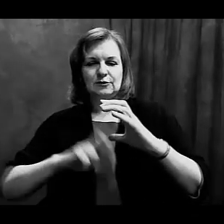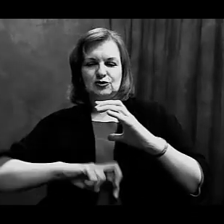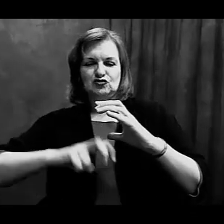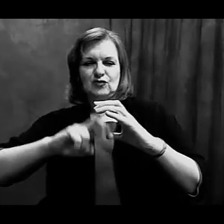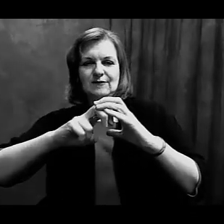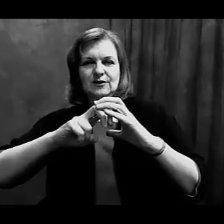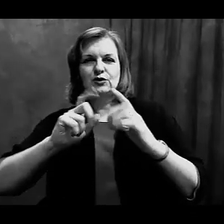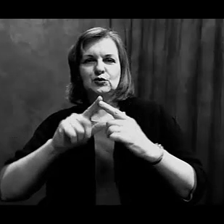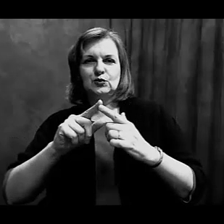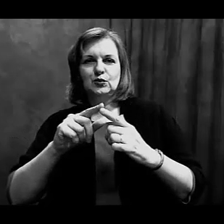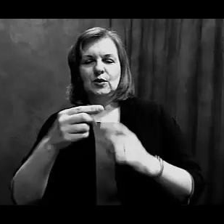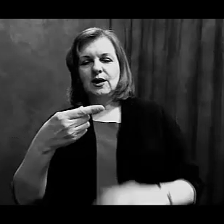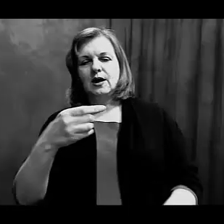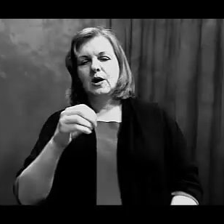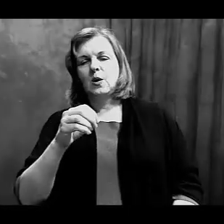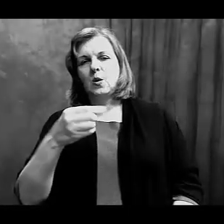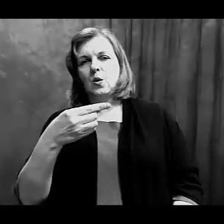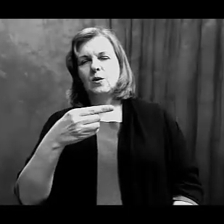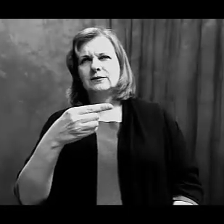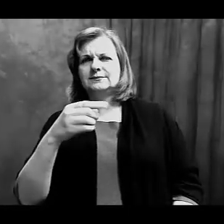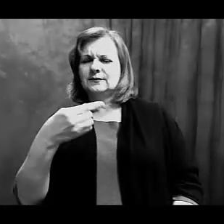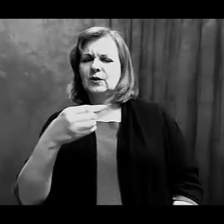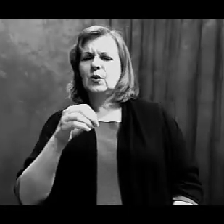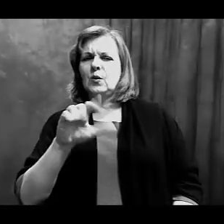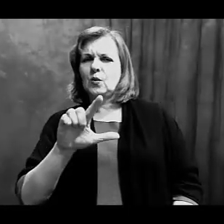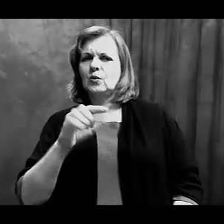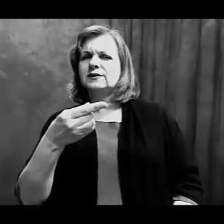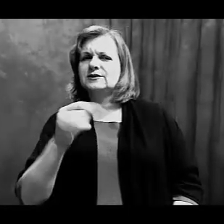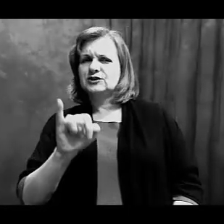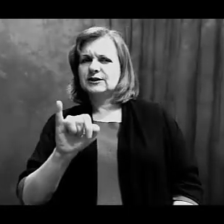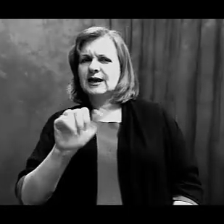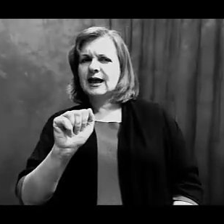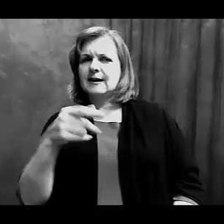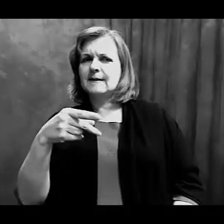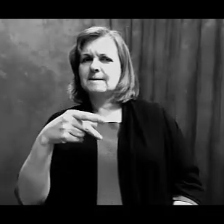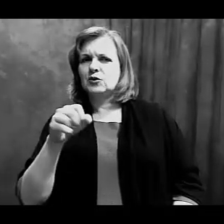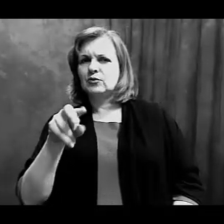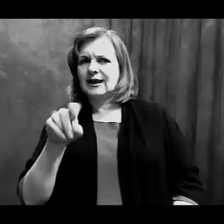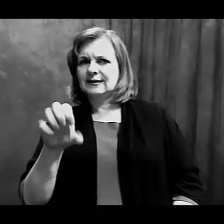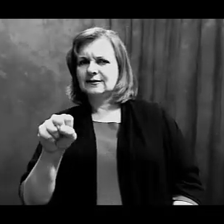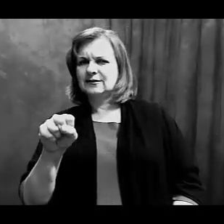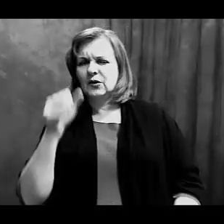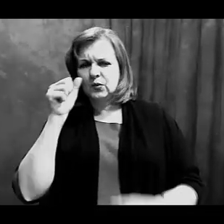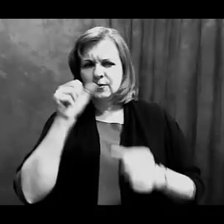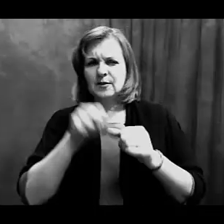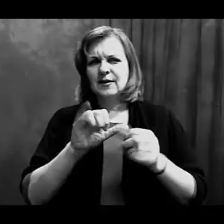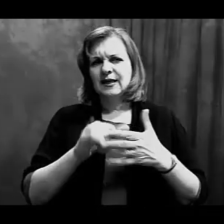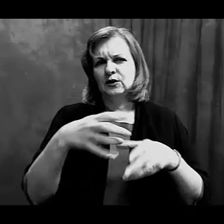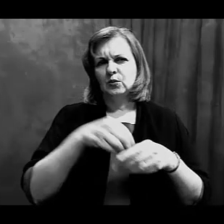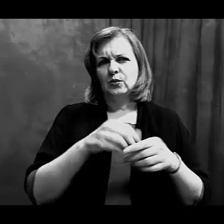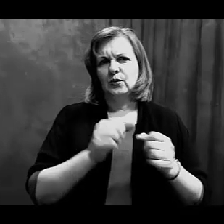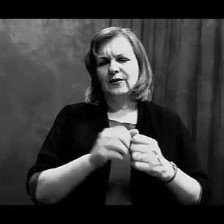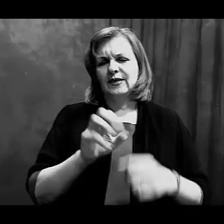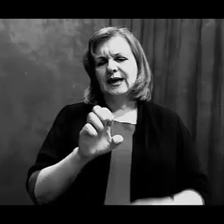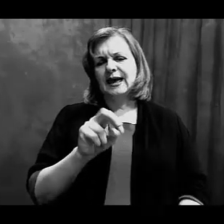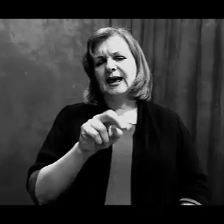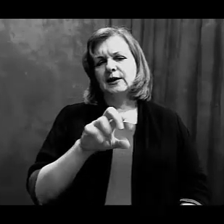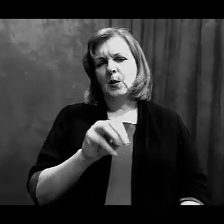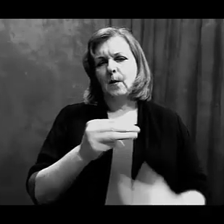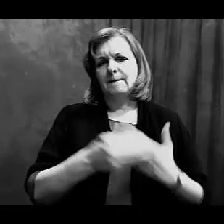to something known as the Golgi Apparatus - this is part of the endomembrane system we were talking about